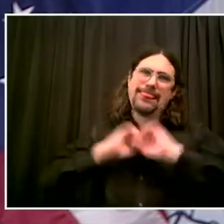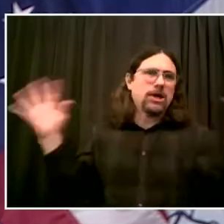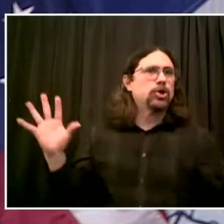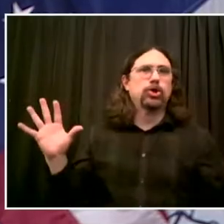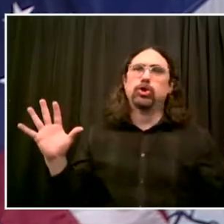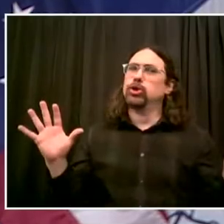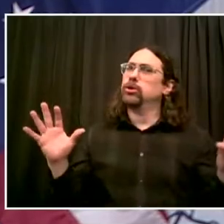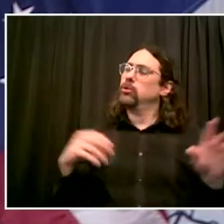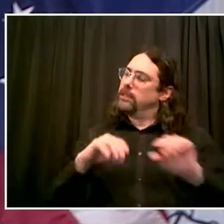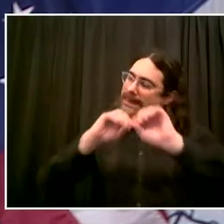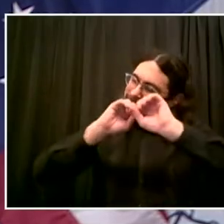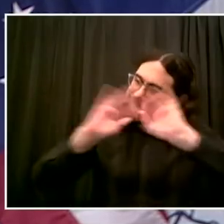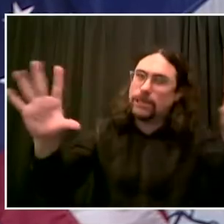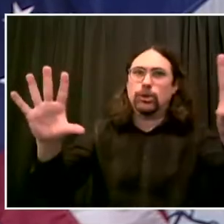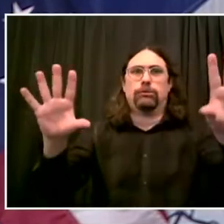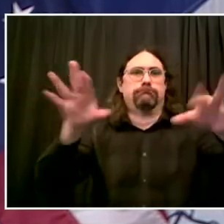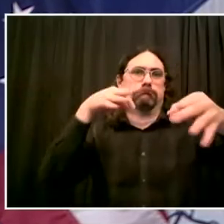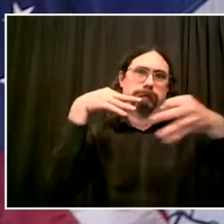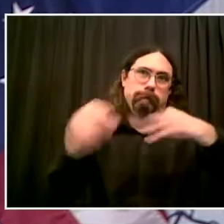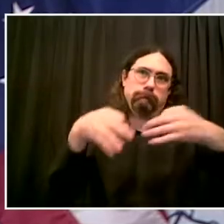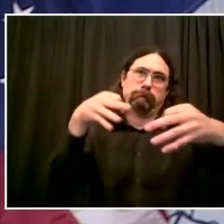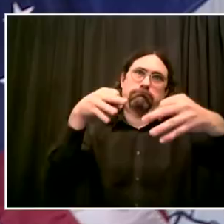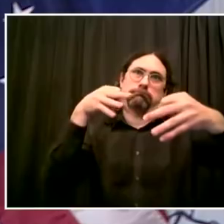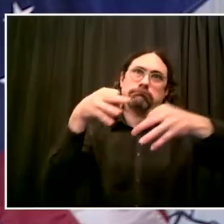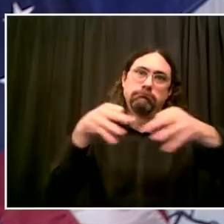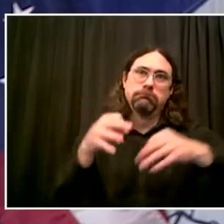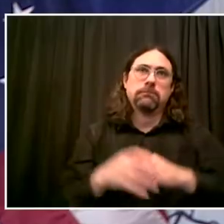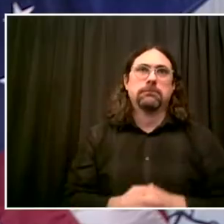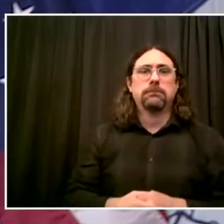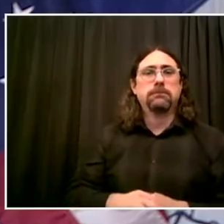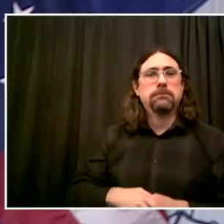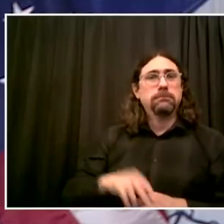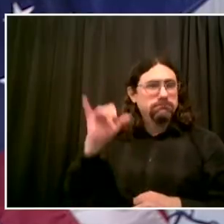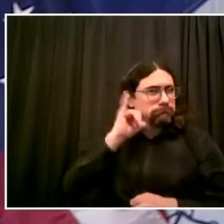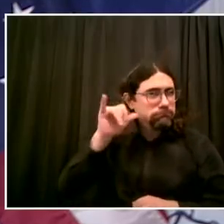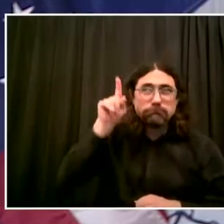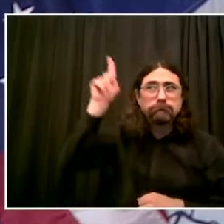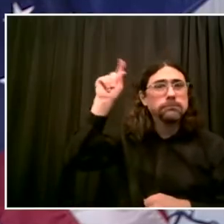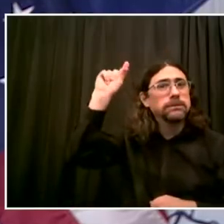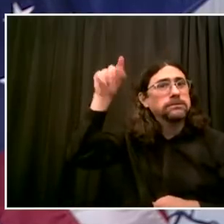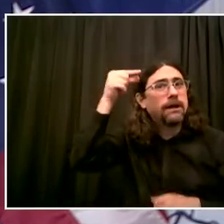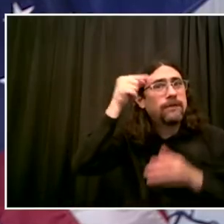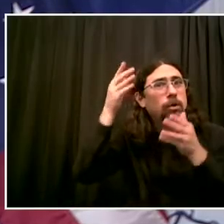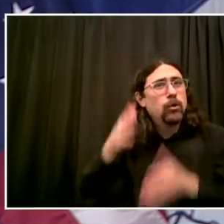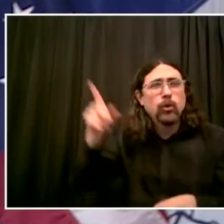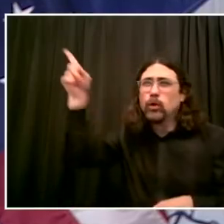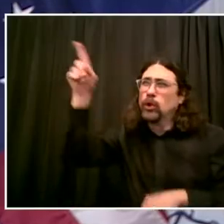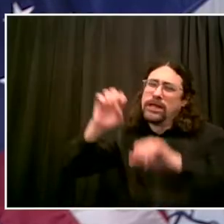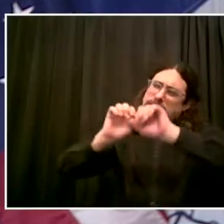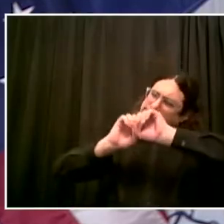IS CLEAR WHAT IS GOING ON AND THE